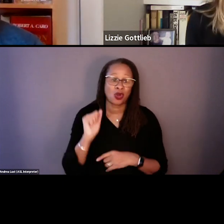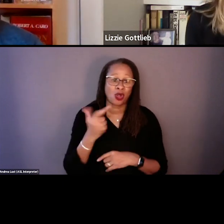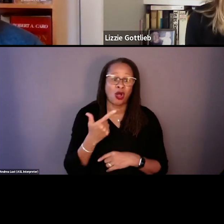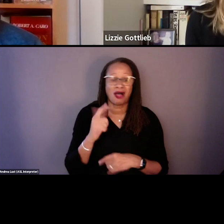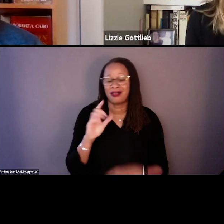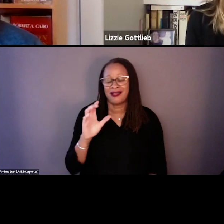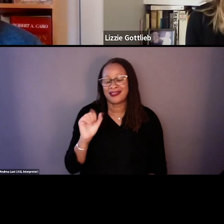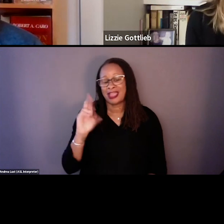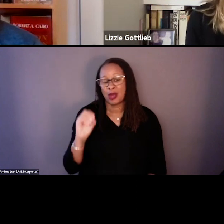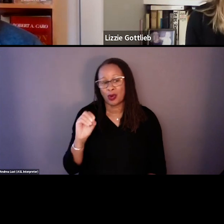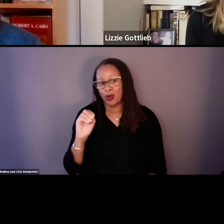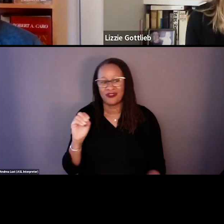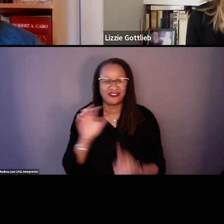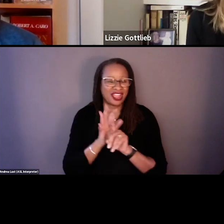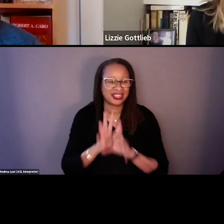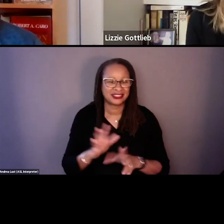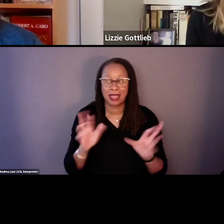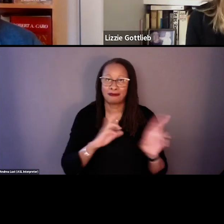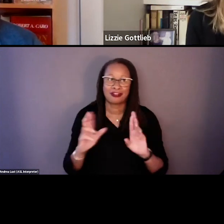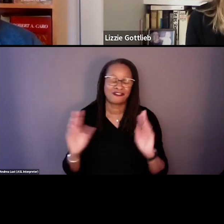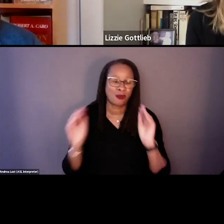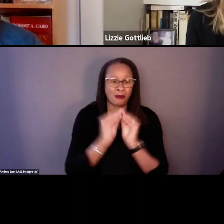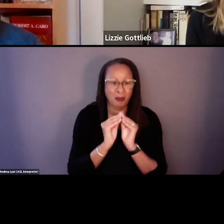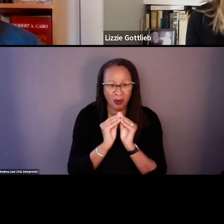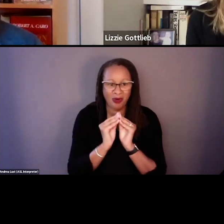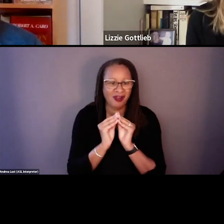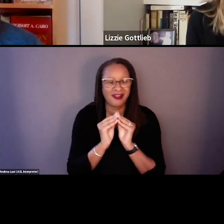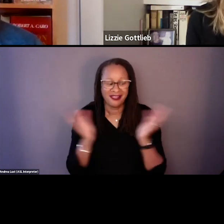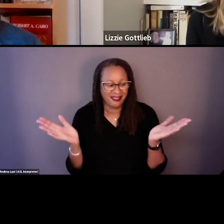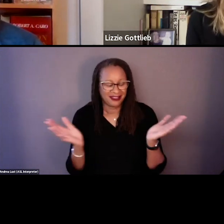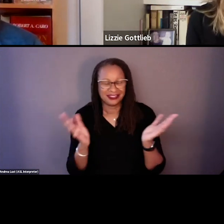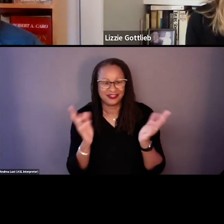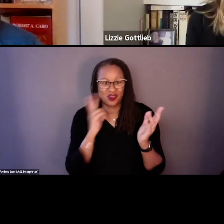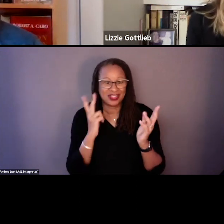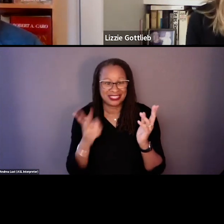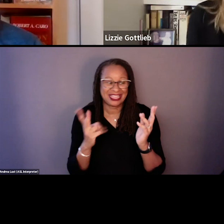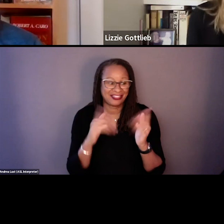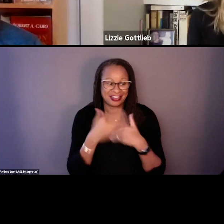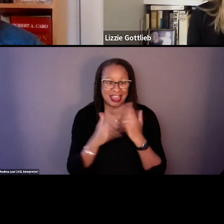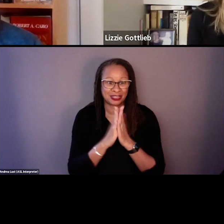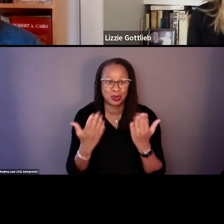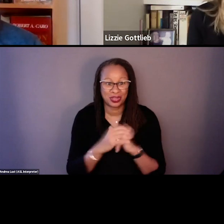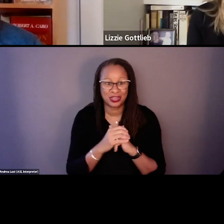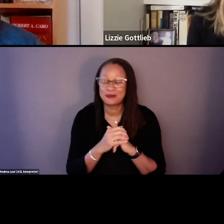just that the movie is gonna be released in theaters at the end of the year, and I hope people will send people to go see it.